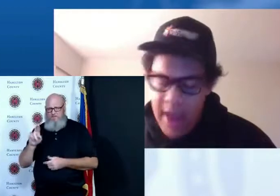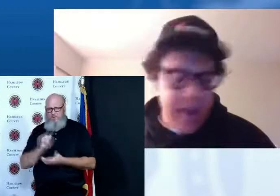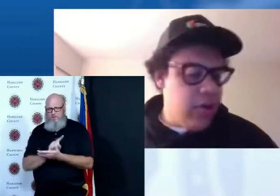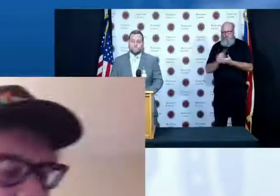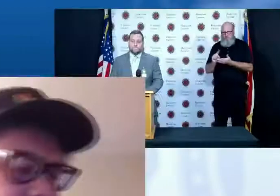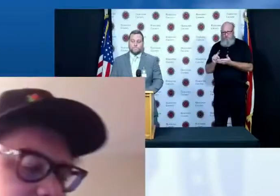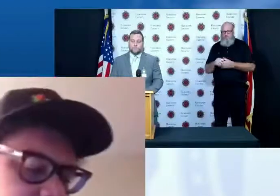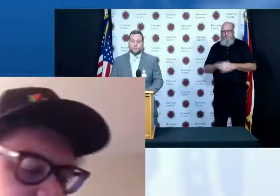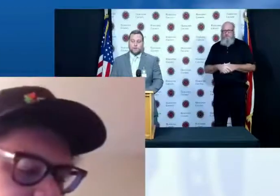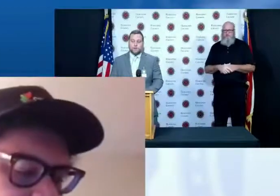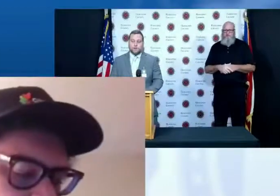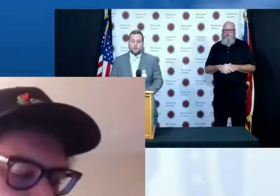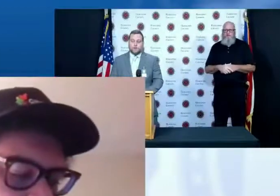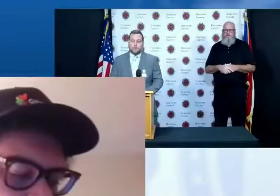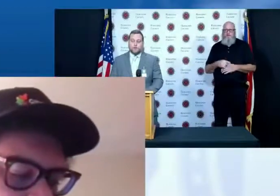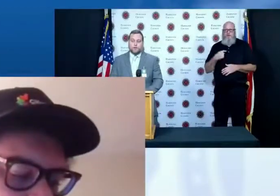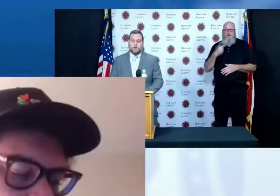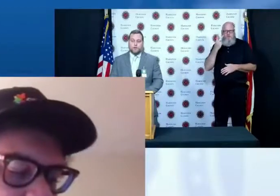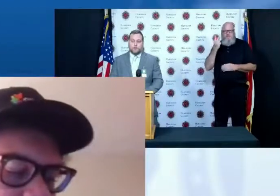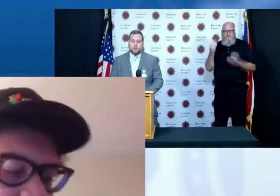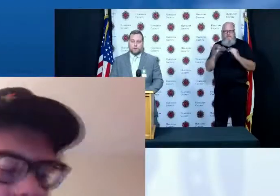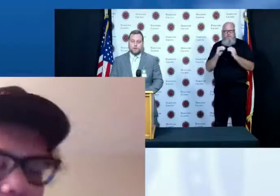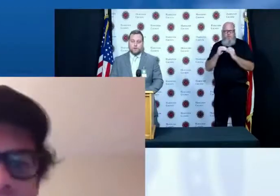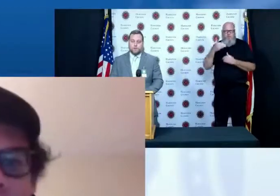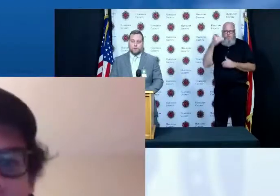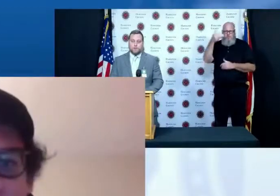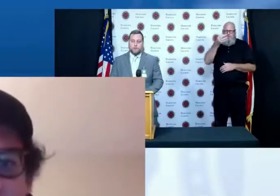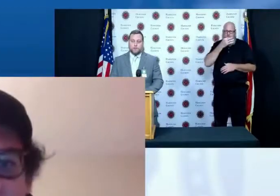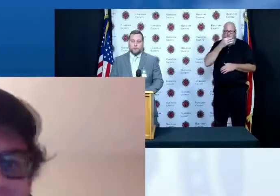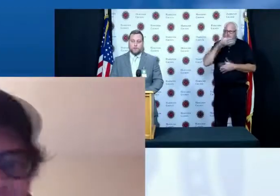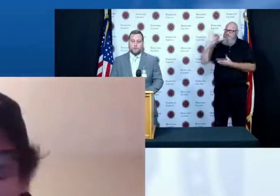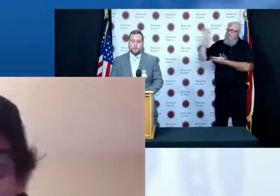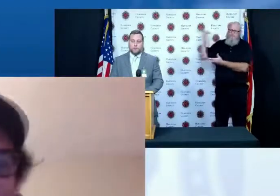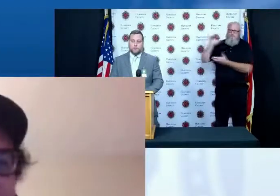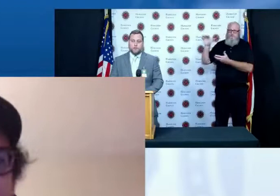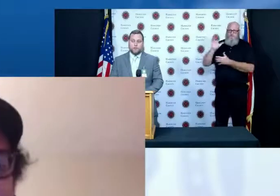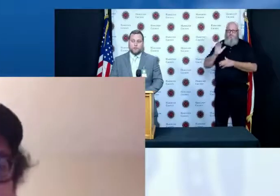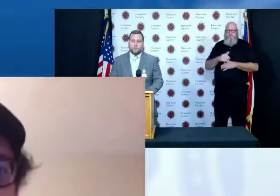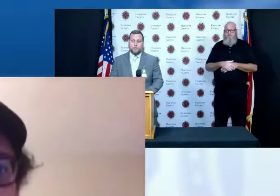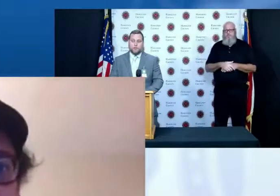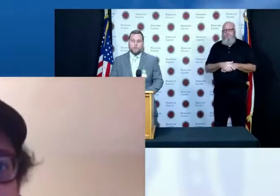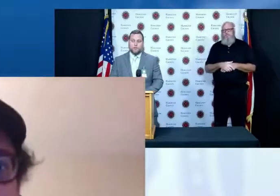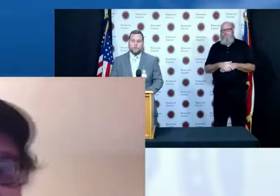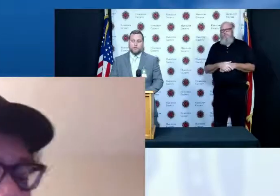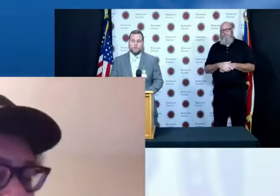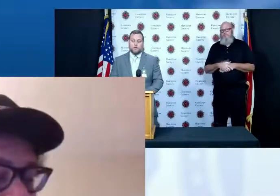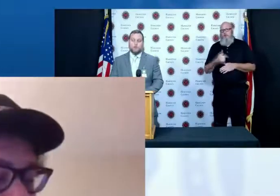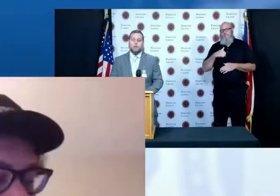and going back to the county being at purple is it kind of caught everyone by surprise